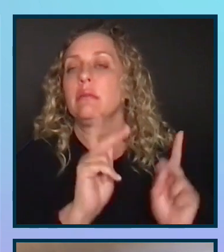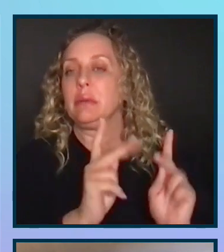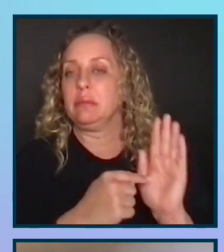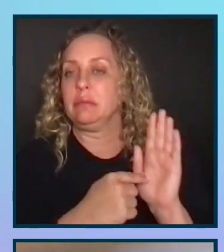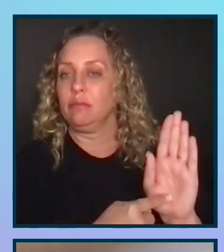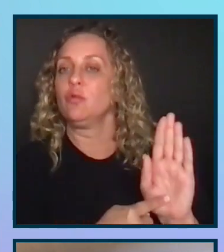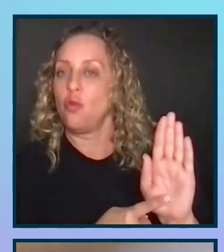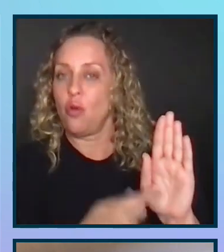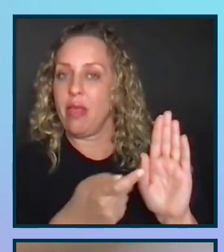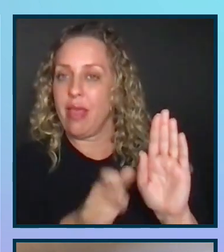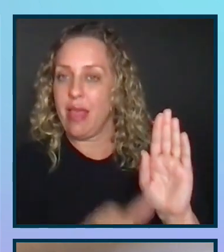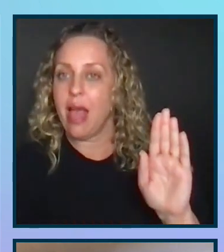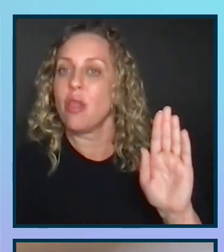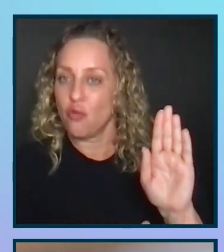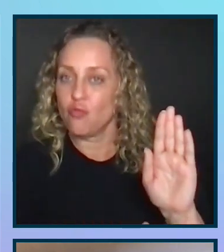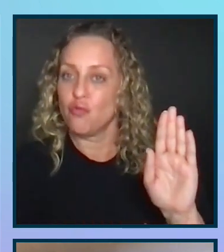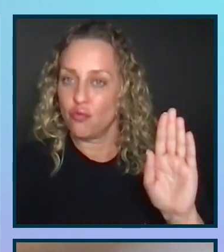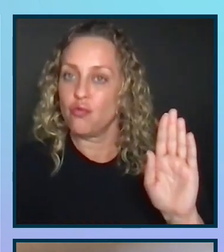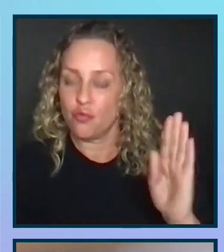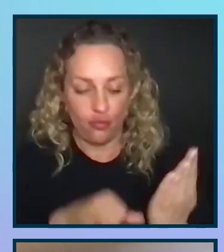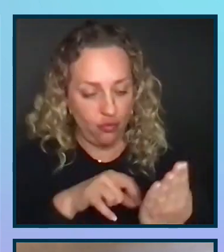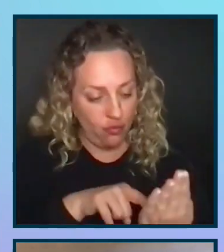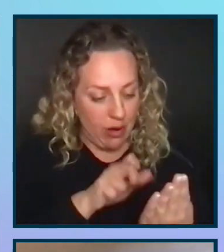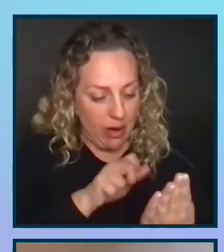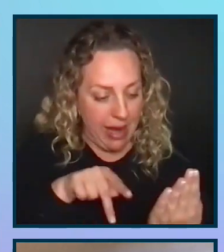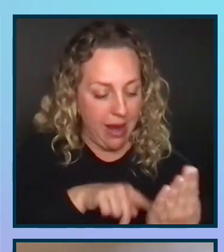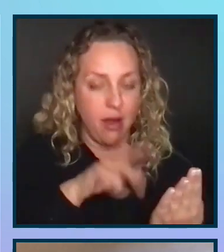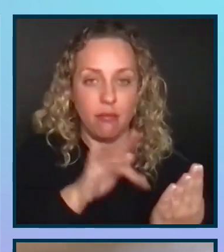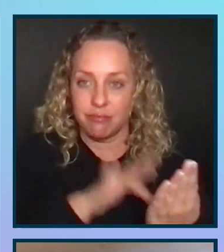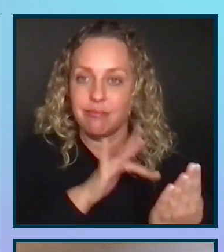The app on the tablet provides a customizable experience